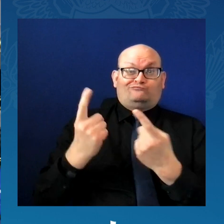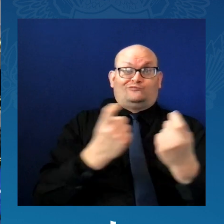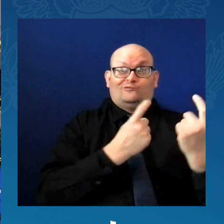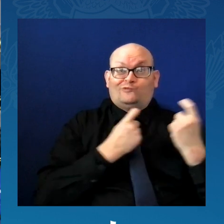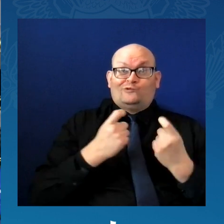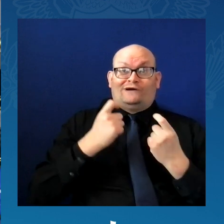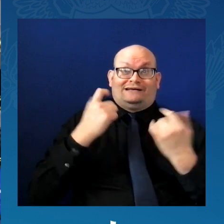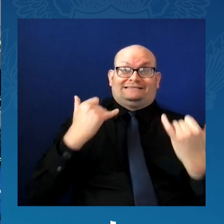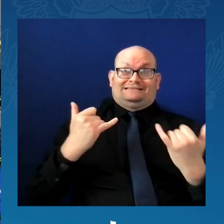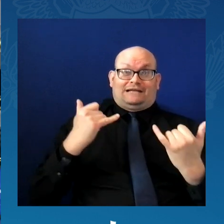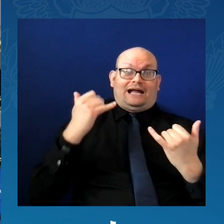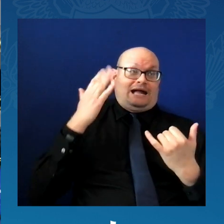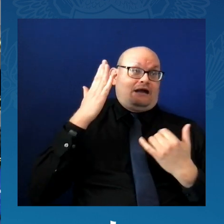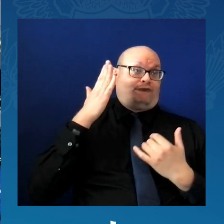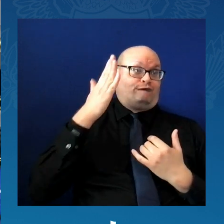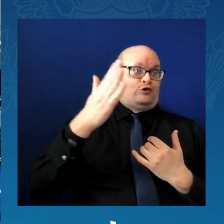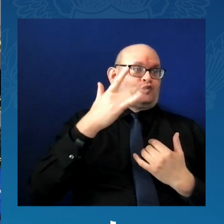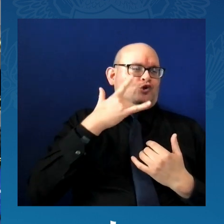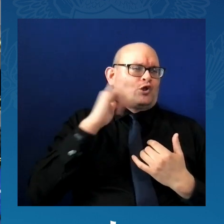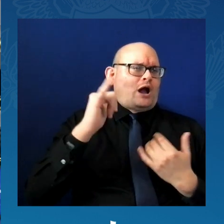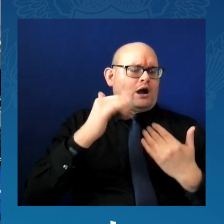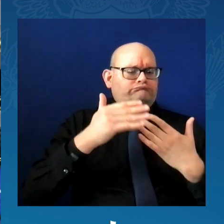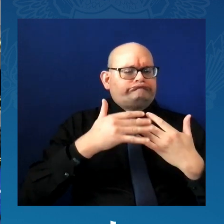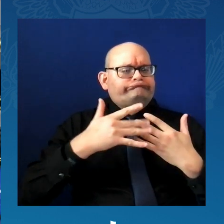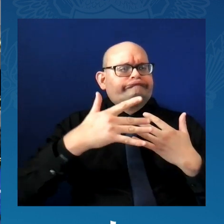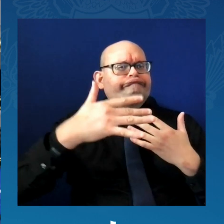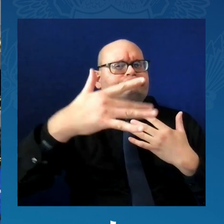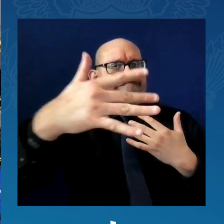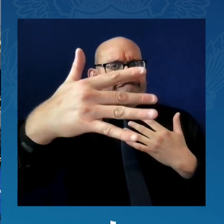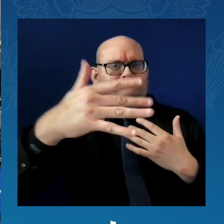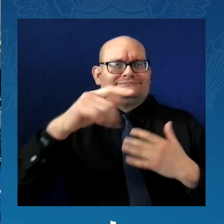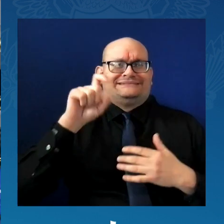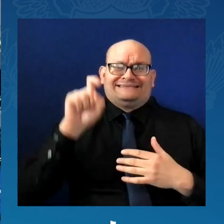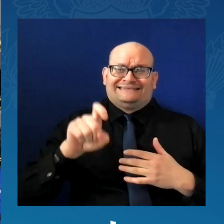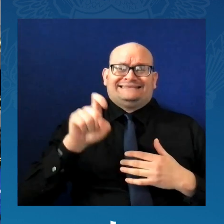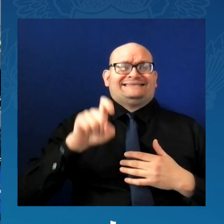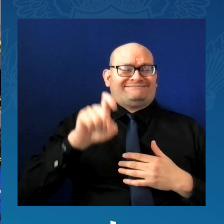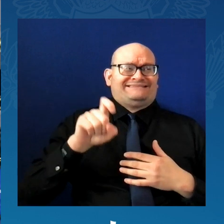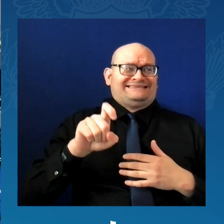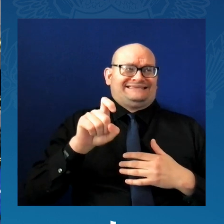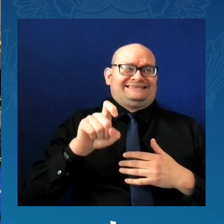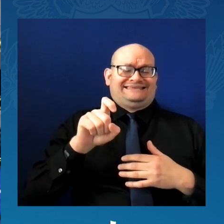We need to be doing more of this type of collaboration and modeling what's taking place there.